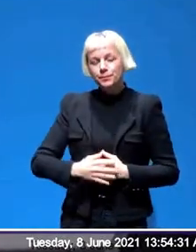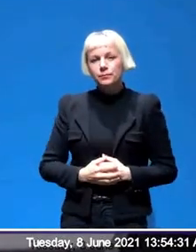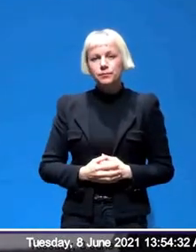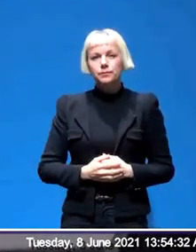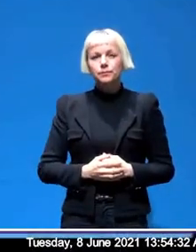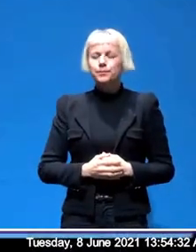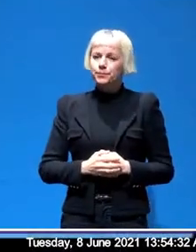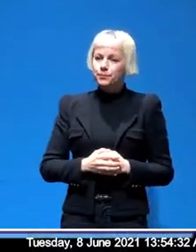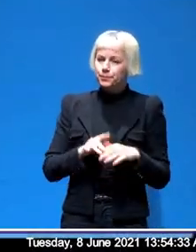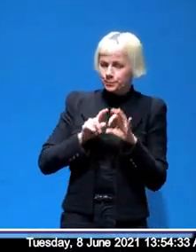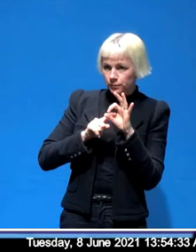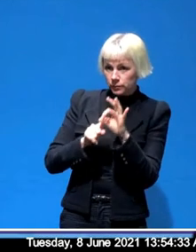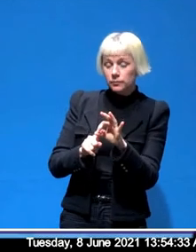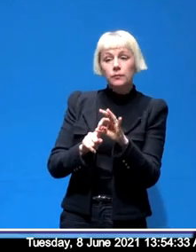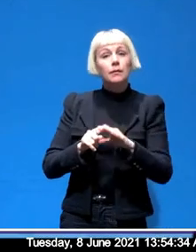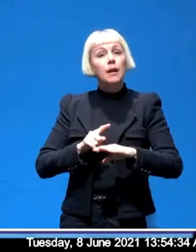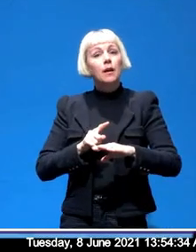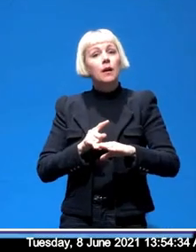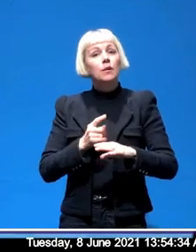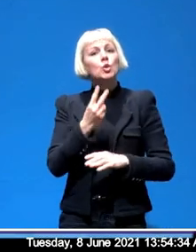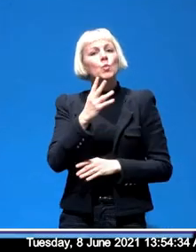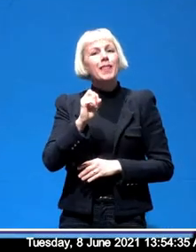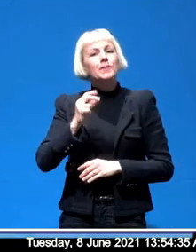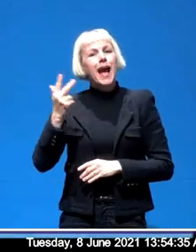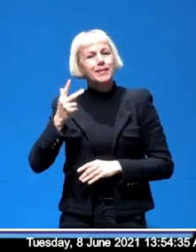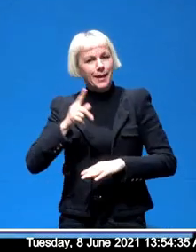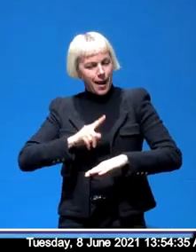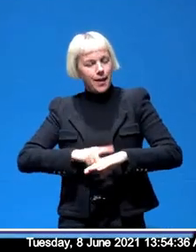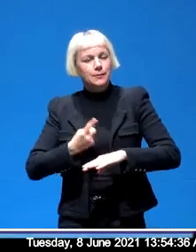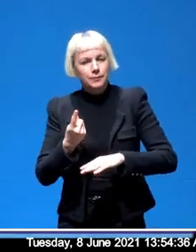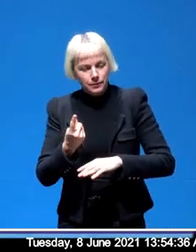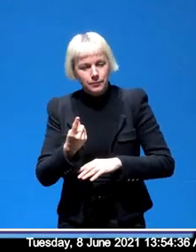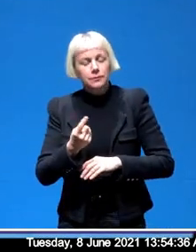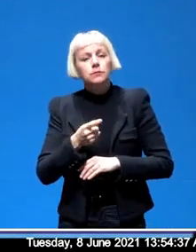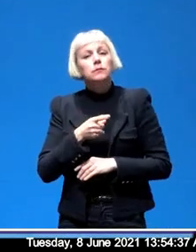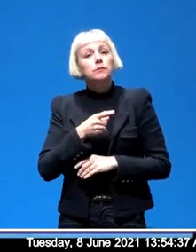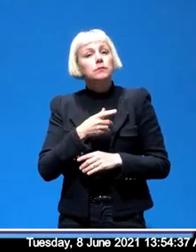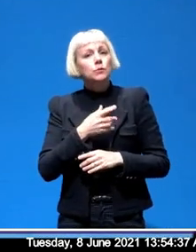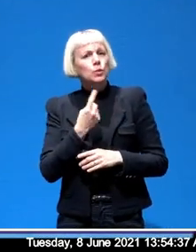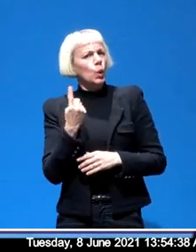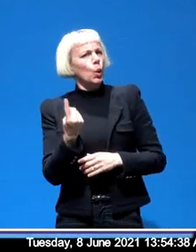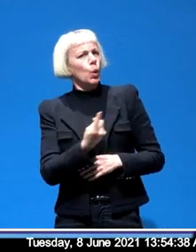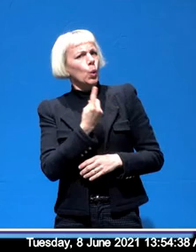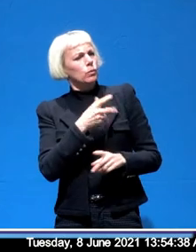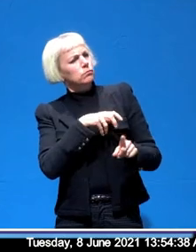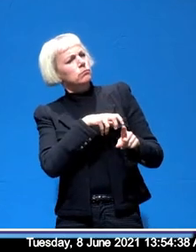As at late 2018 was anyone identified as the custodian of Daniel's money?